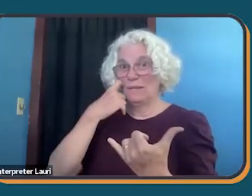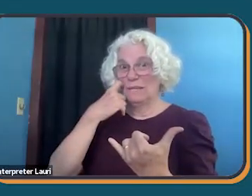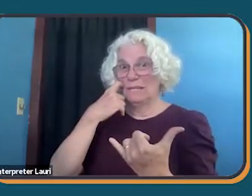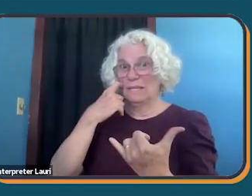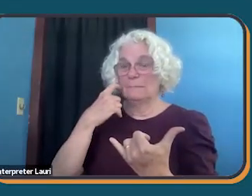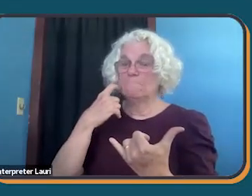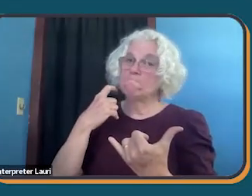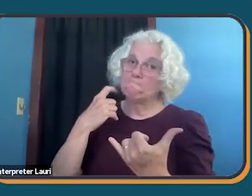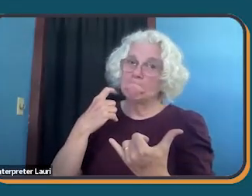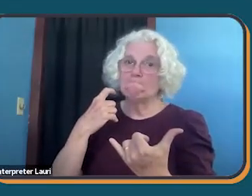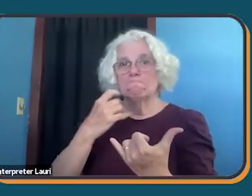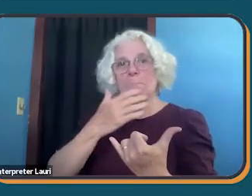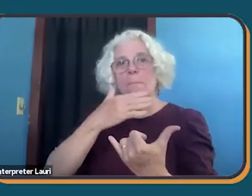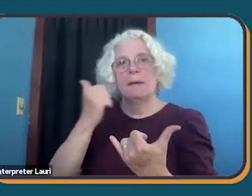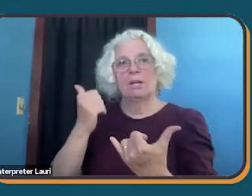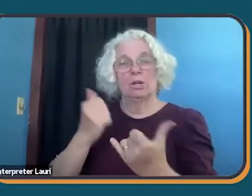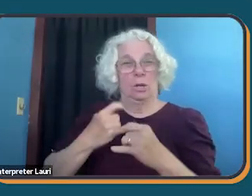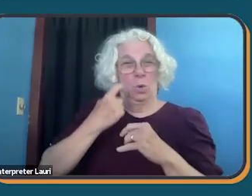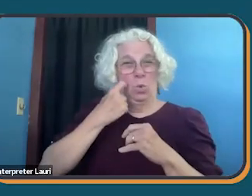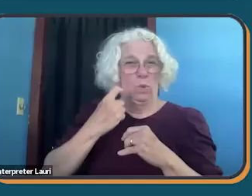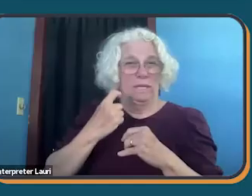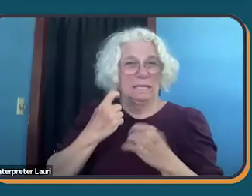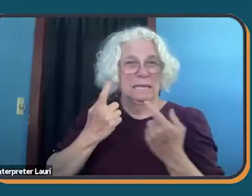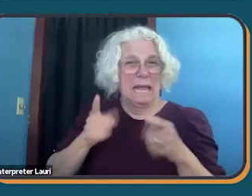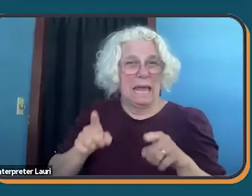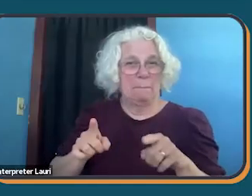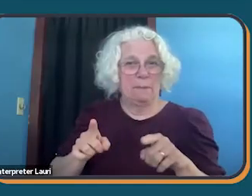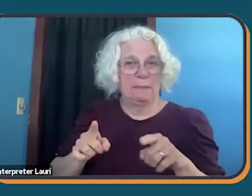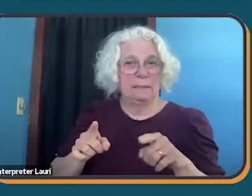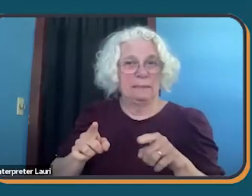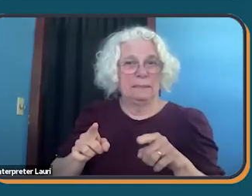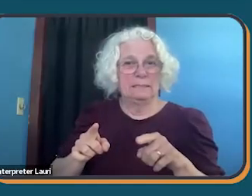it's better but this last time it did not happen at all.